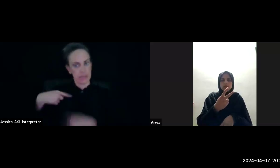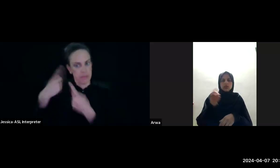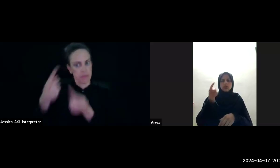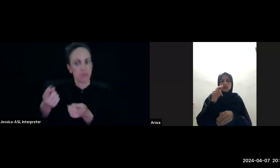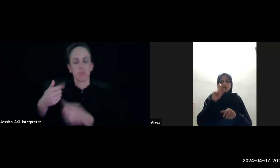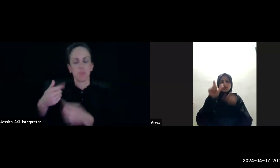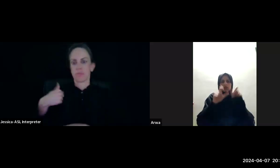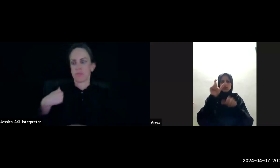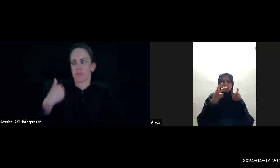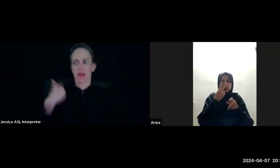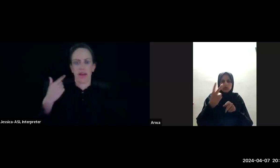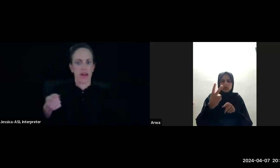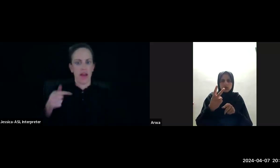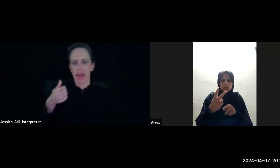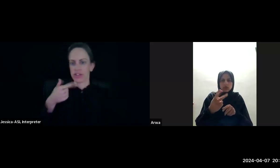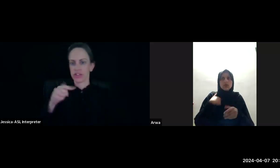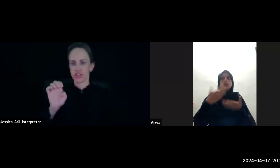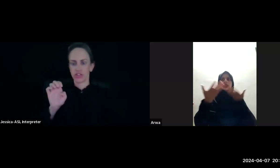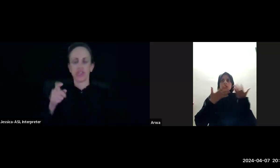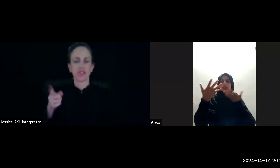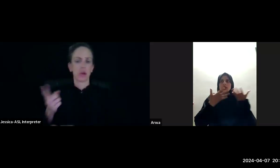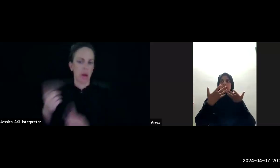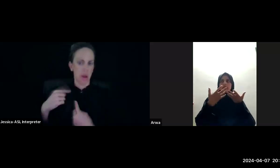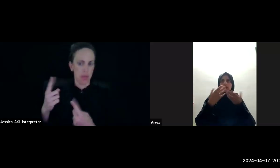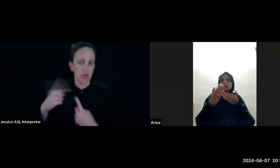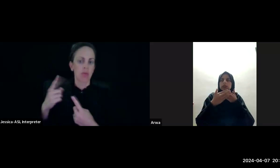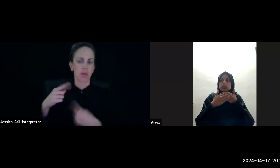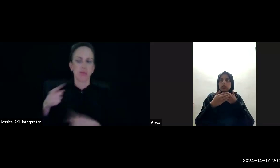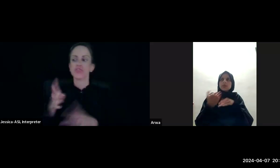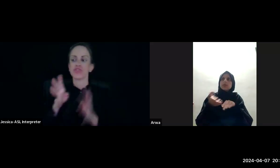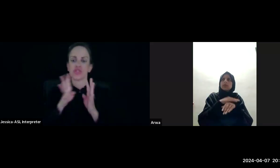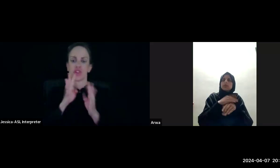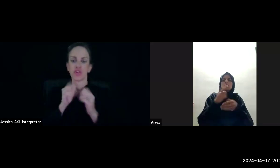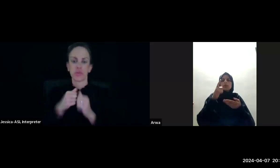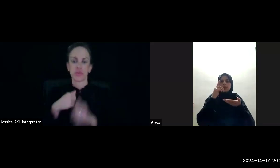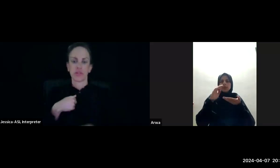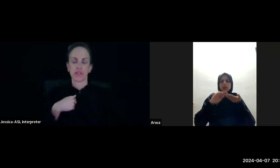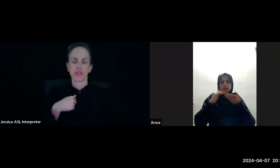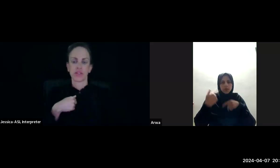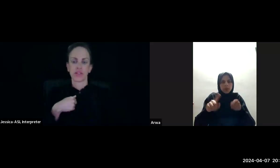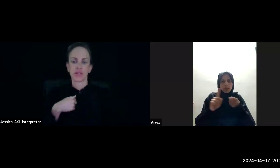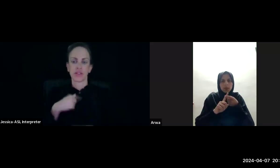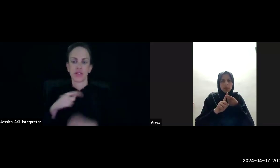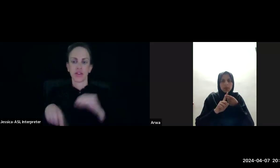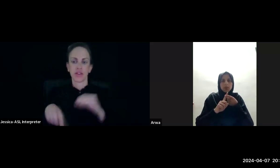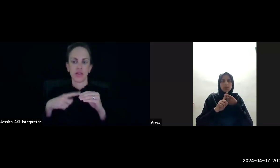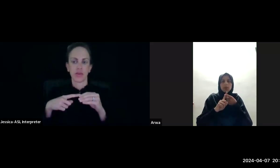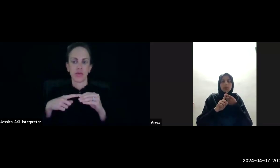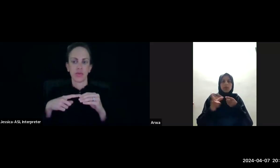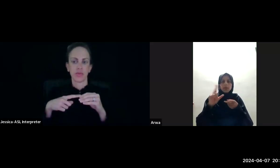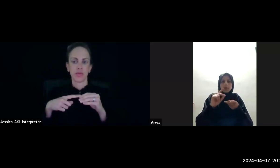he's been talking to me right from the premarital stage onwards and now when he consulted me came